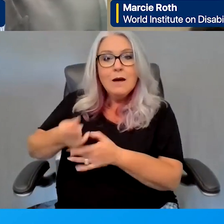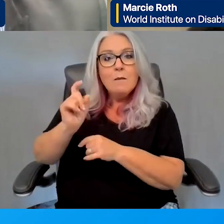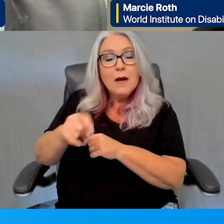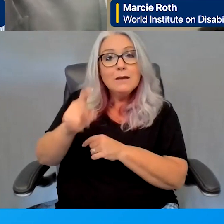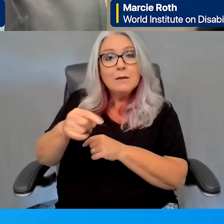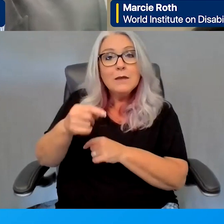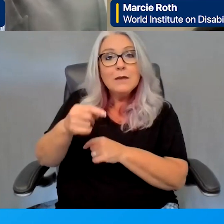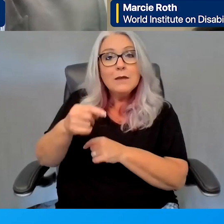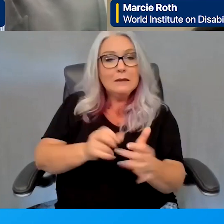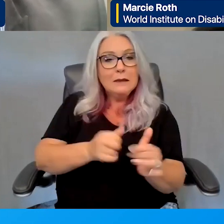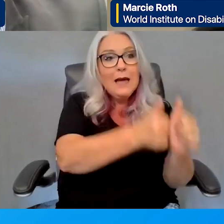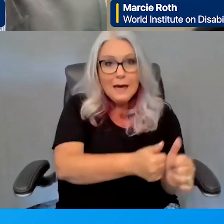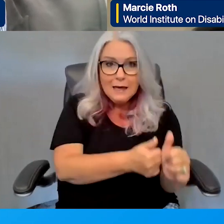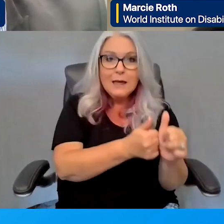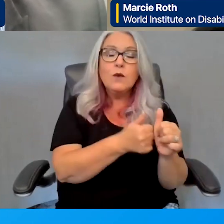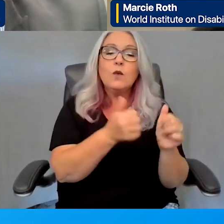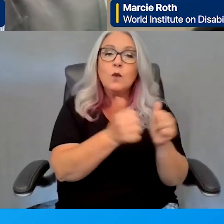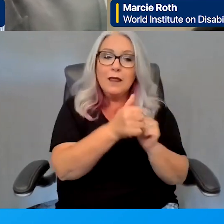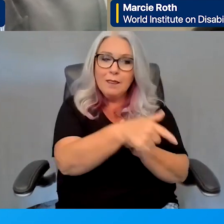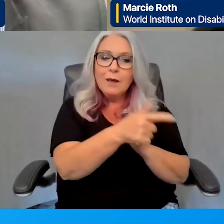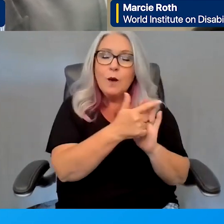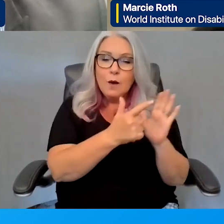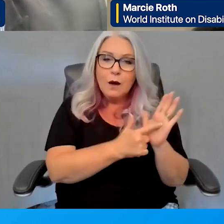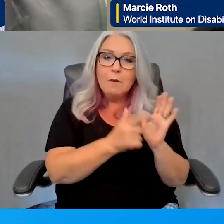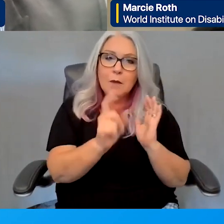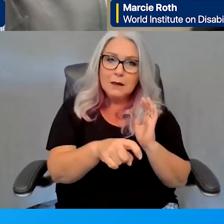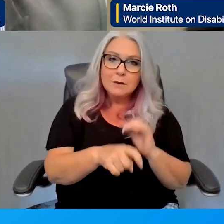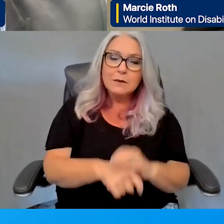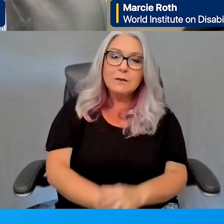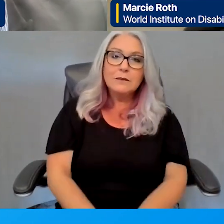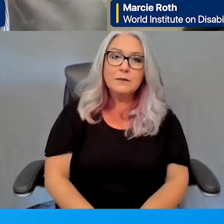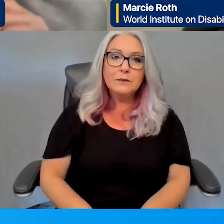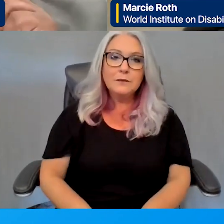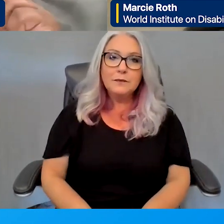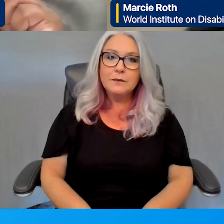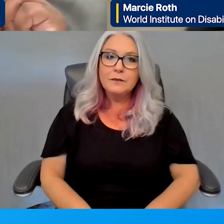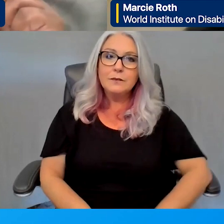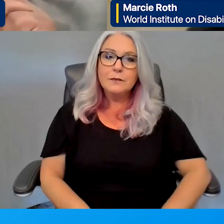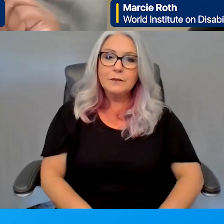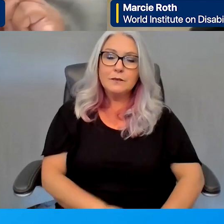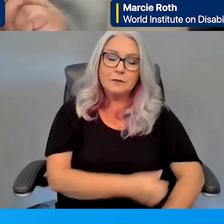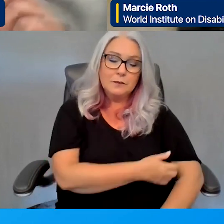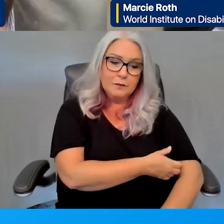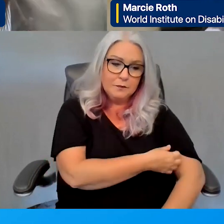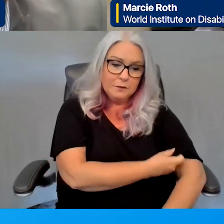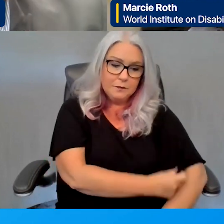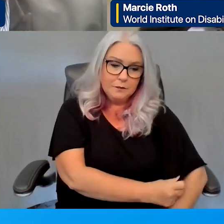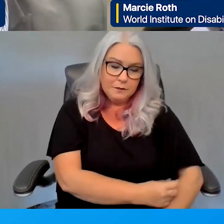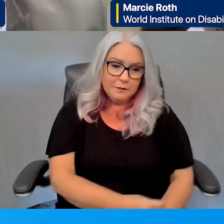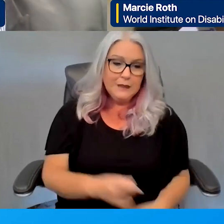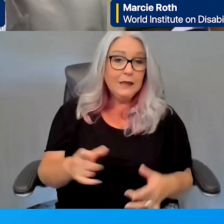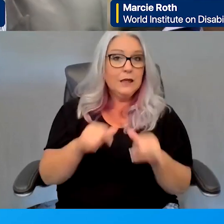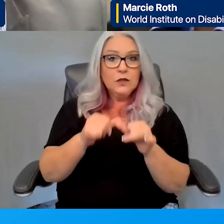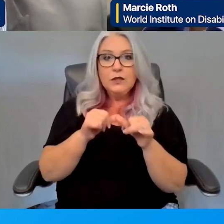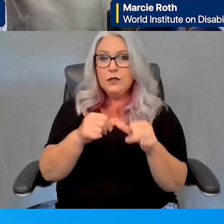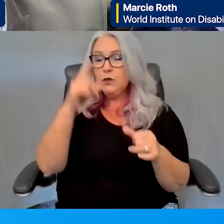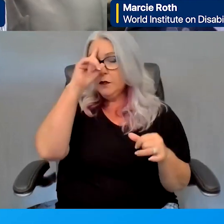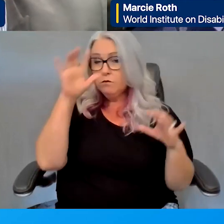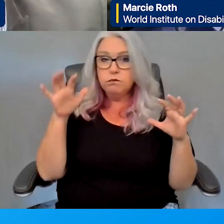the law. And I continue am